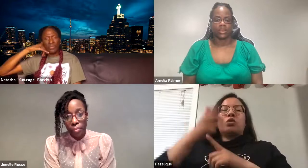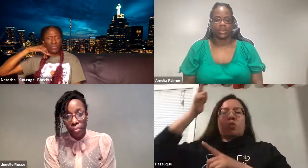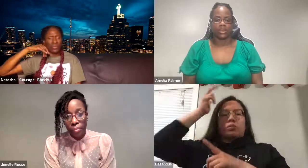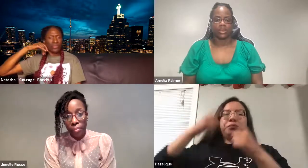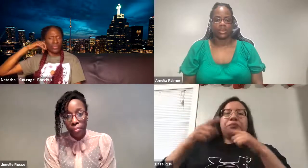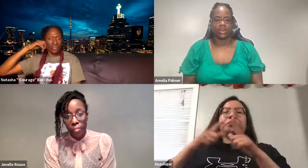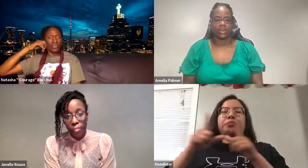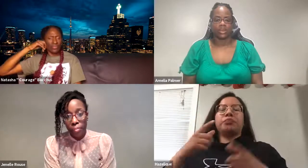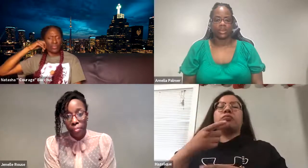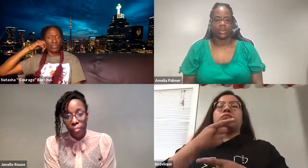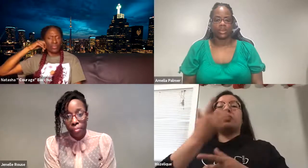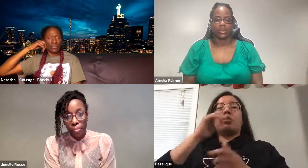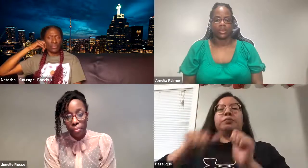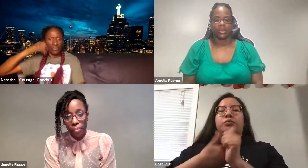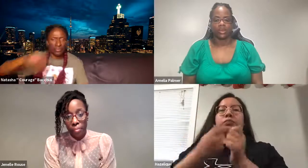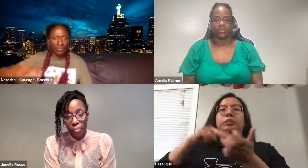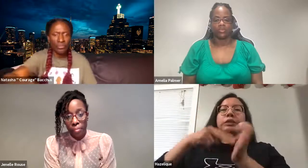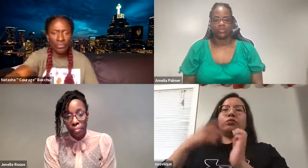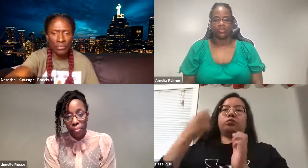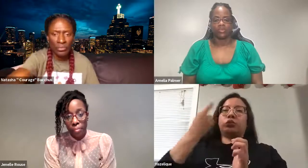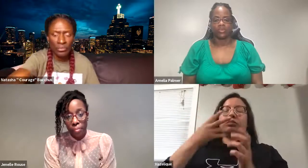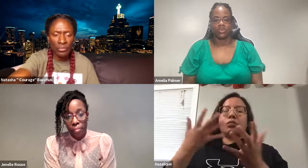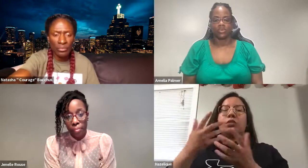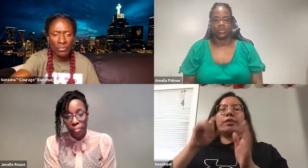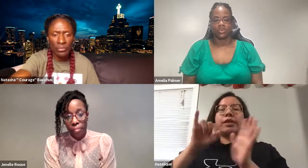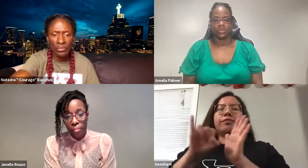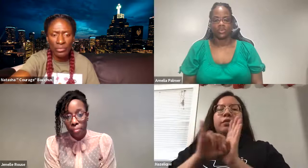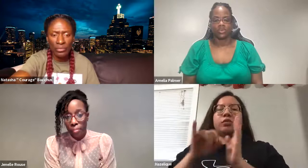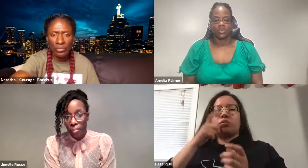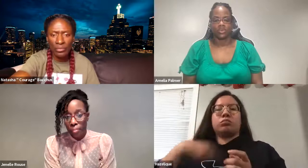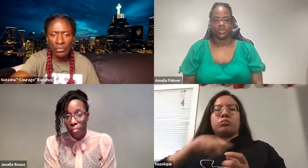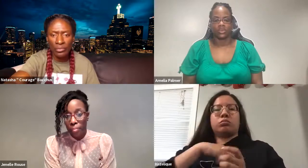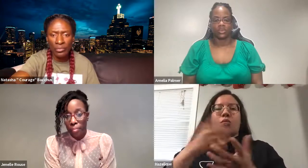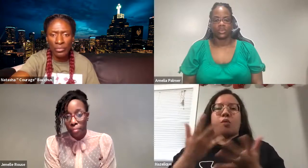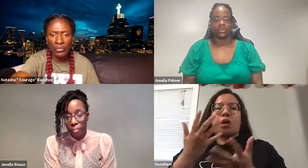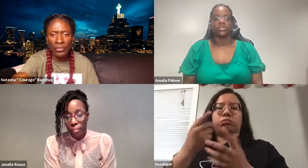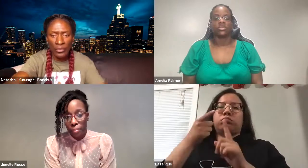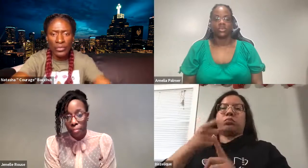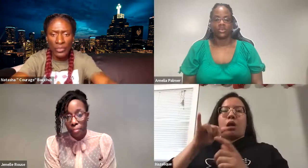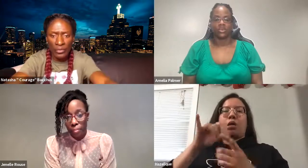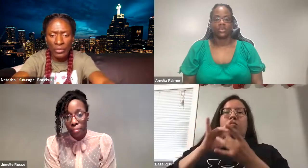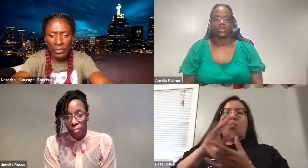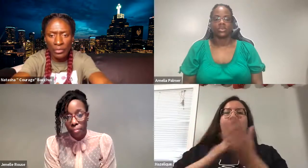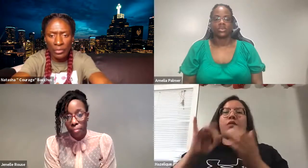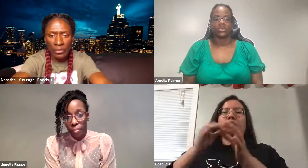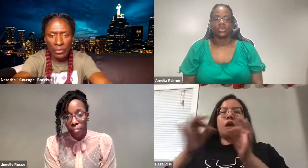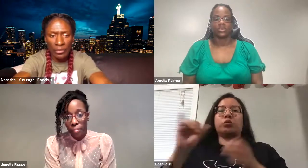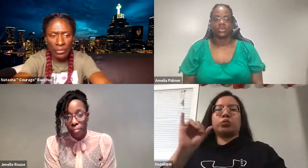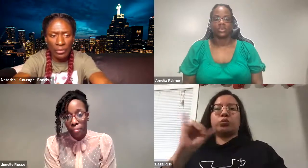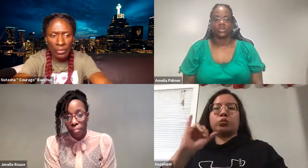but OSL, oneida sign language, the reason we have that is we identify with who we are and relates